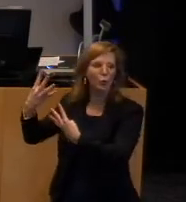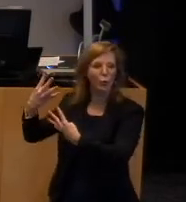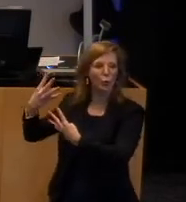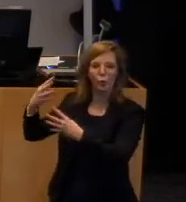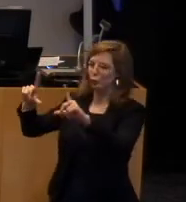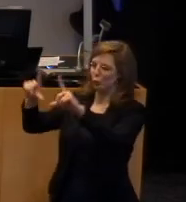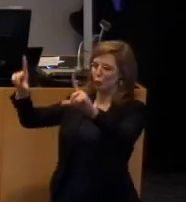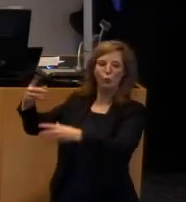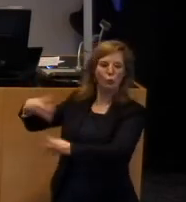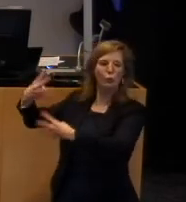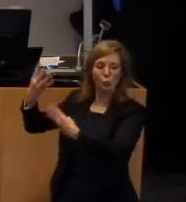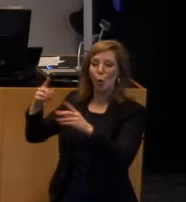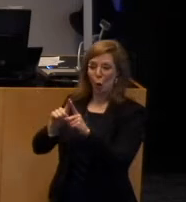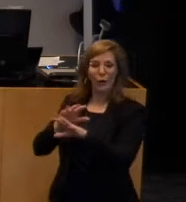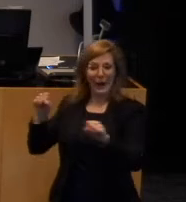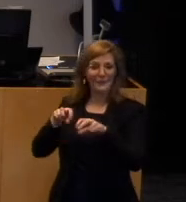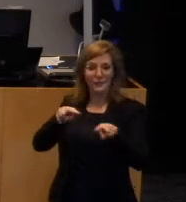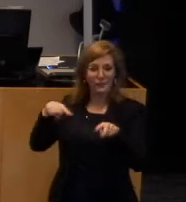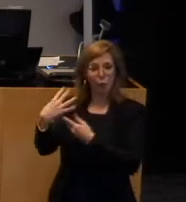Everything was video recorded and also with a webcam